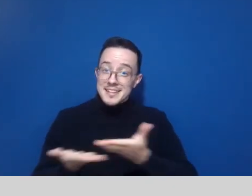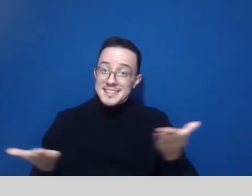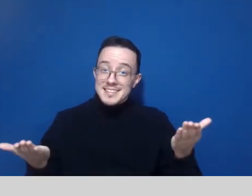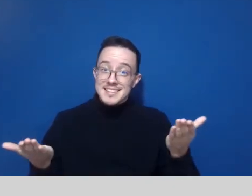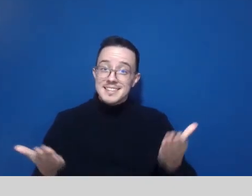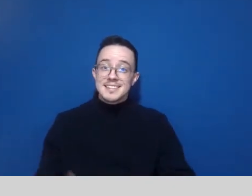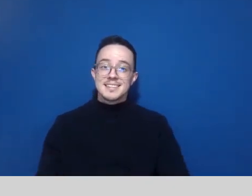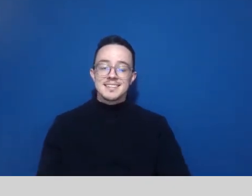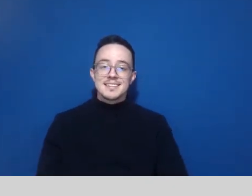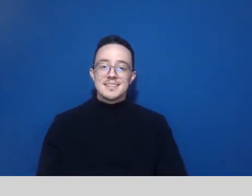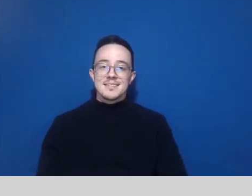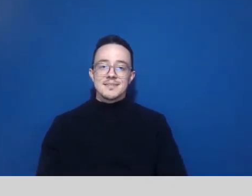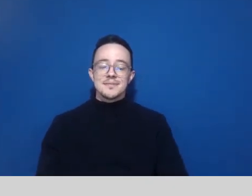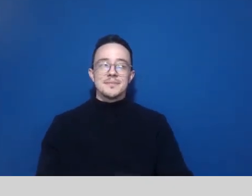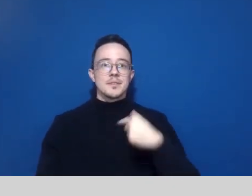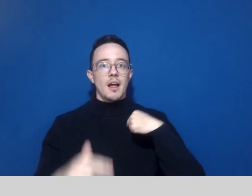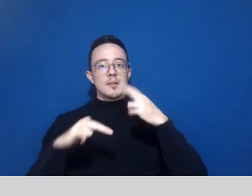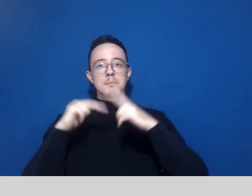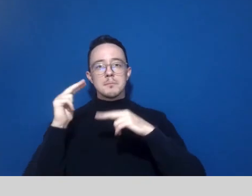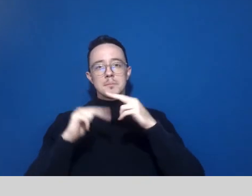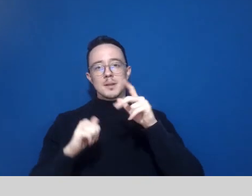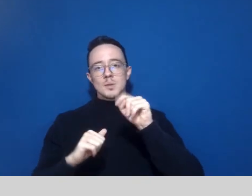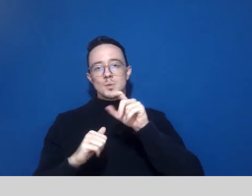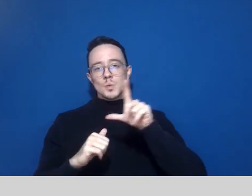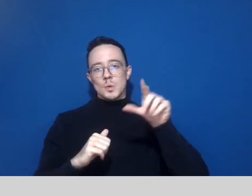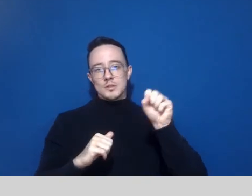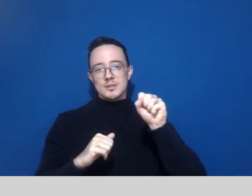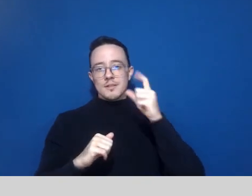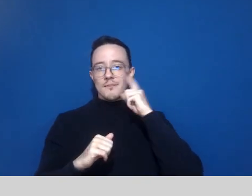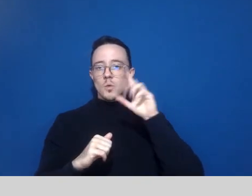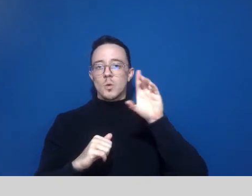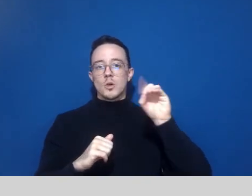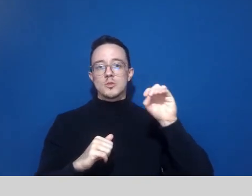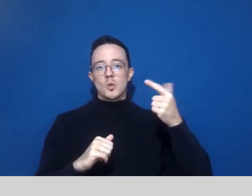So I've been building this set of Dog Sheep tools